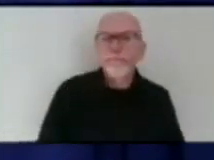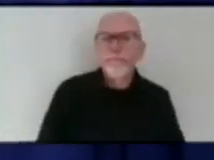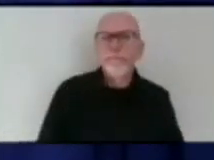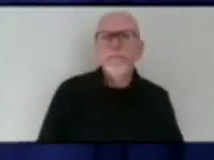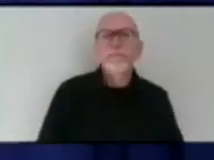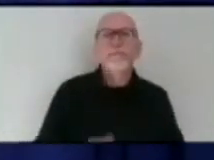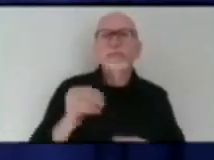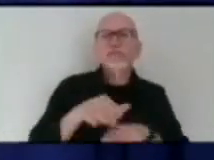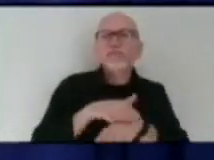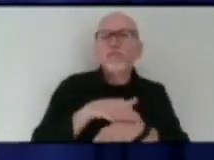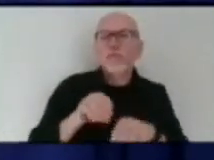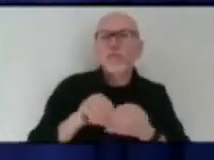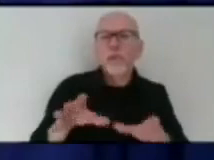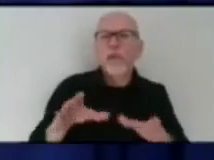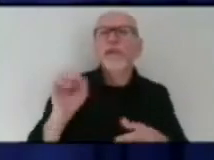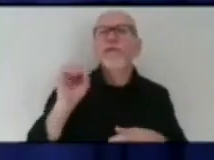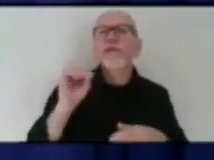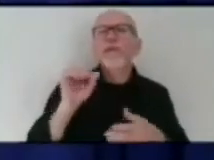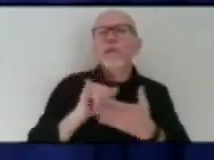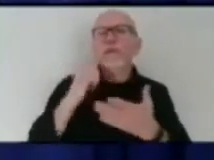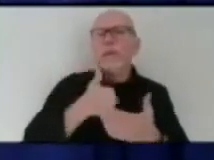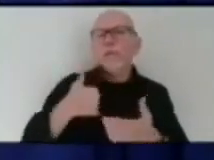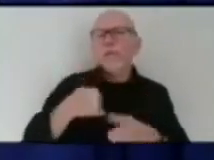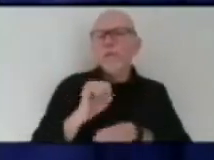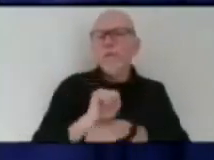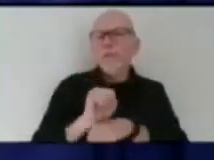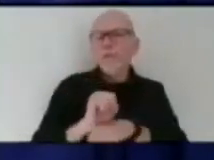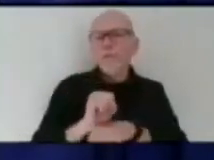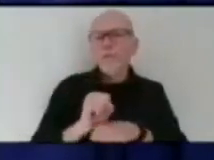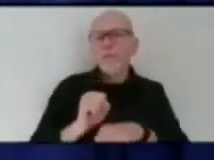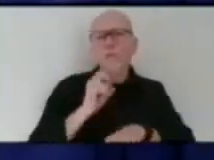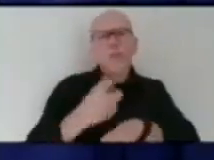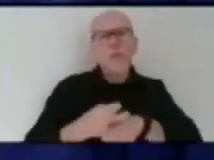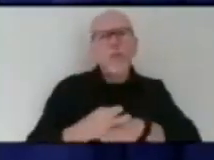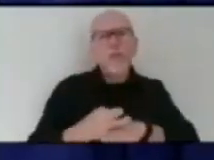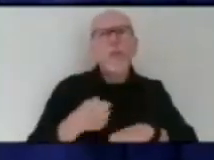spread. And so that's why we're working very hard talking constantly. We don't